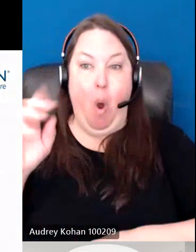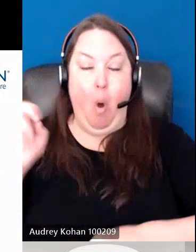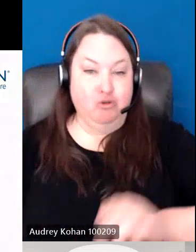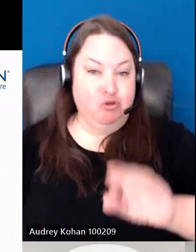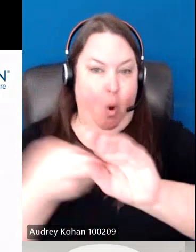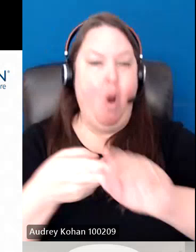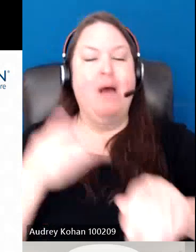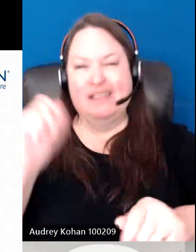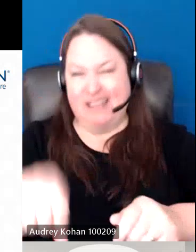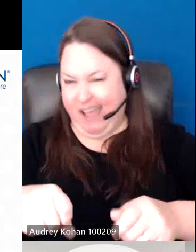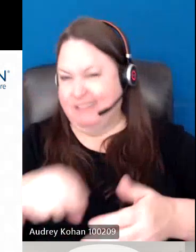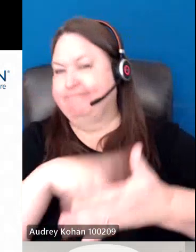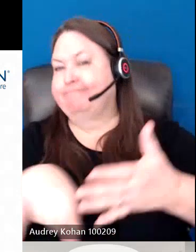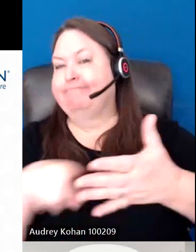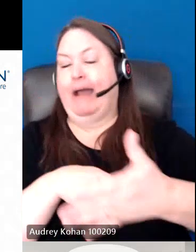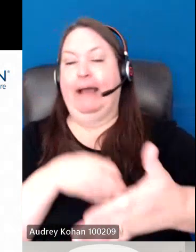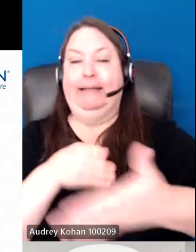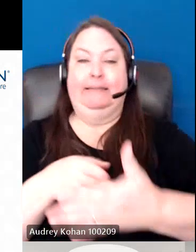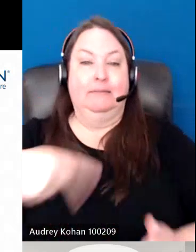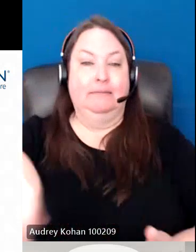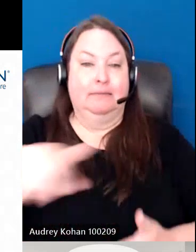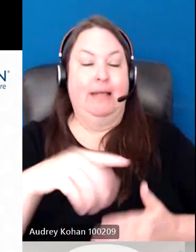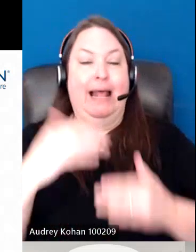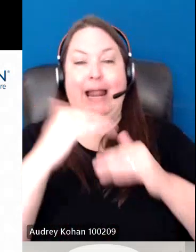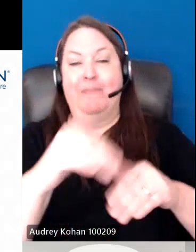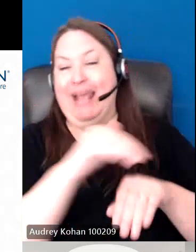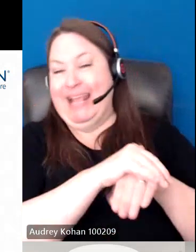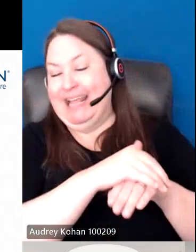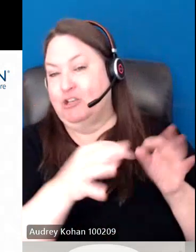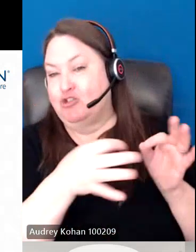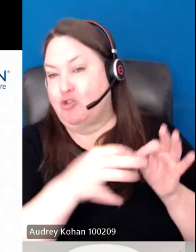of discriminating against um limited English proficient patients in addition to death for